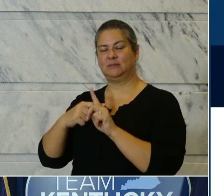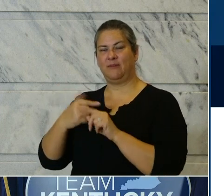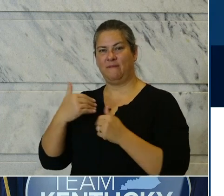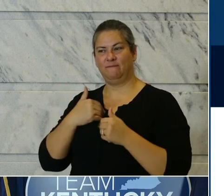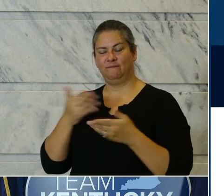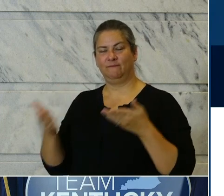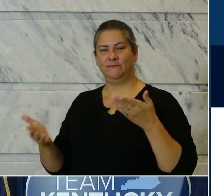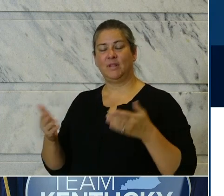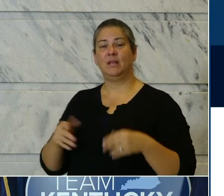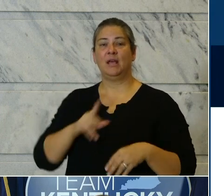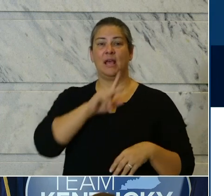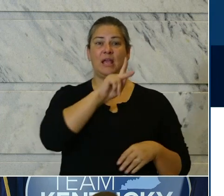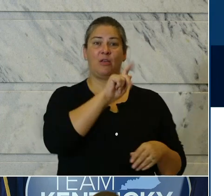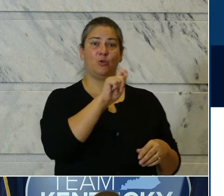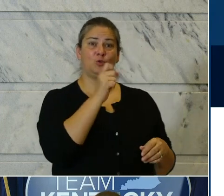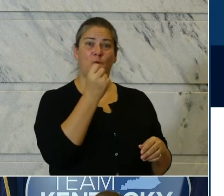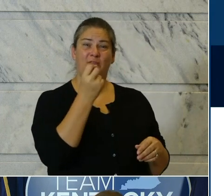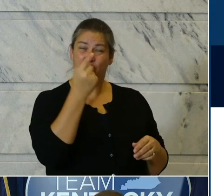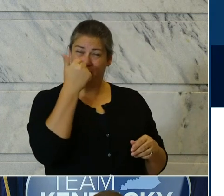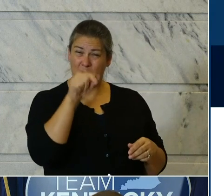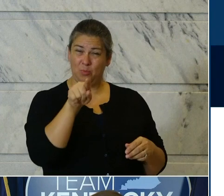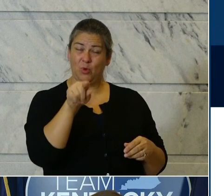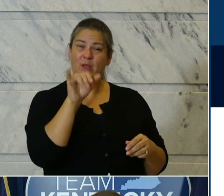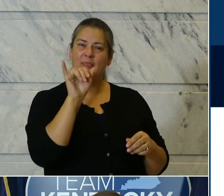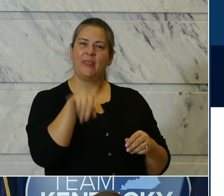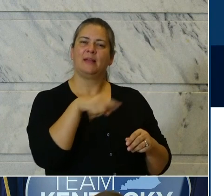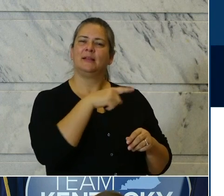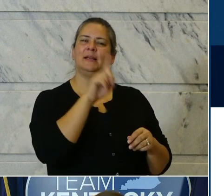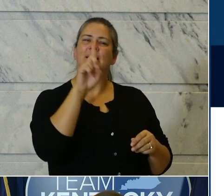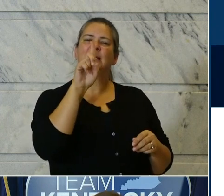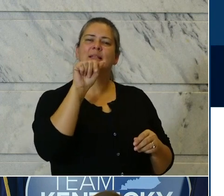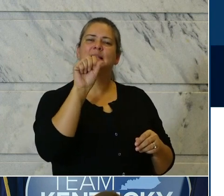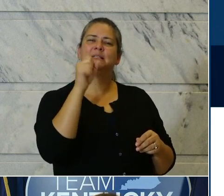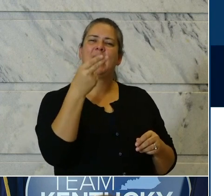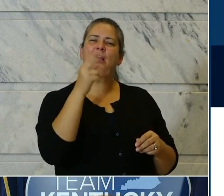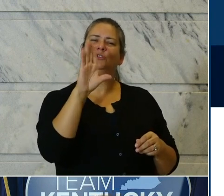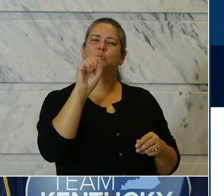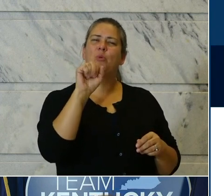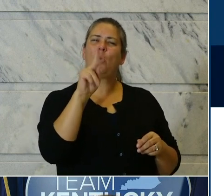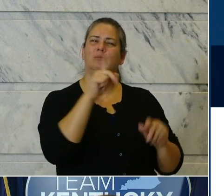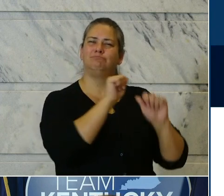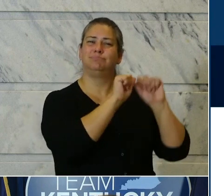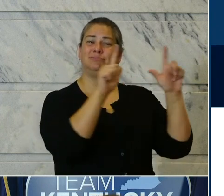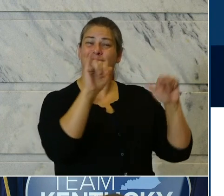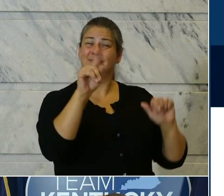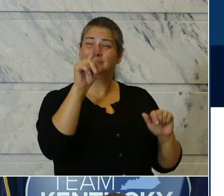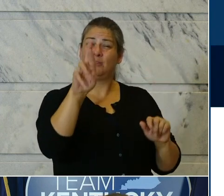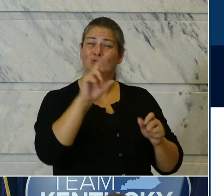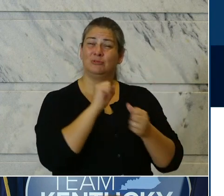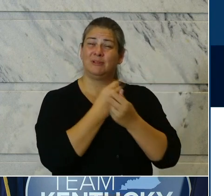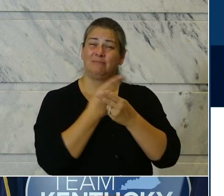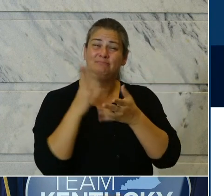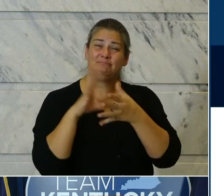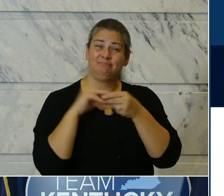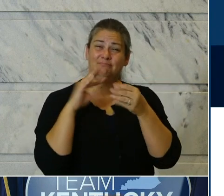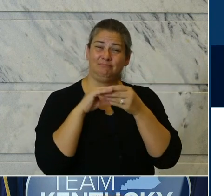NUMBER OF. CASES THAT ARE THERE K. THROUGH TWELVE- REMEMBERED